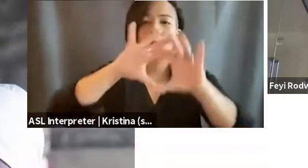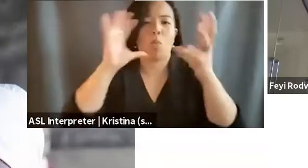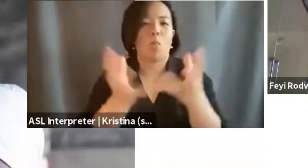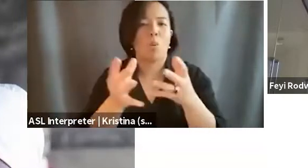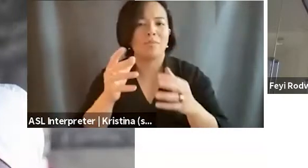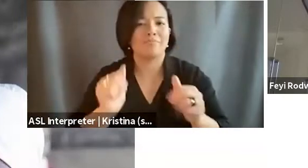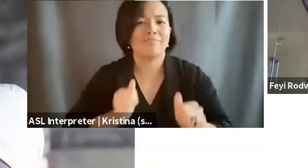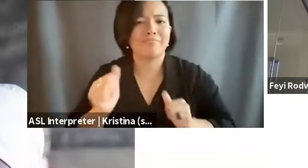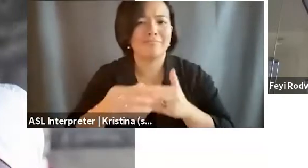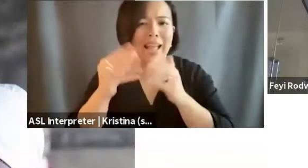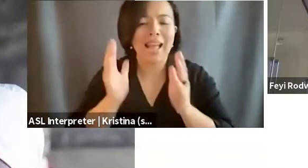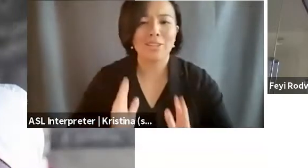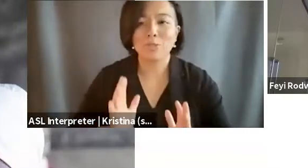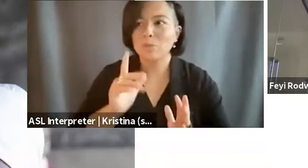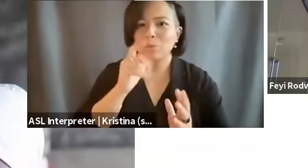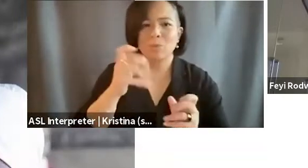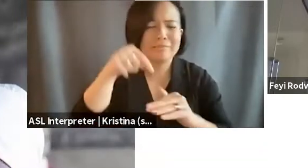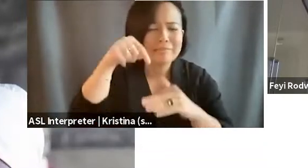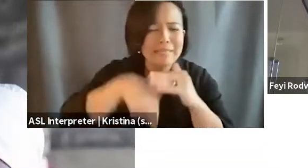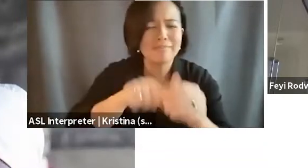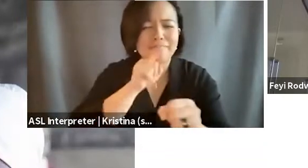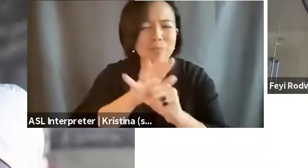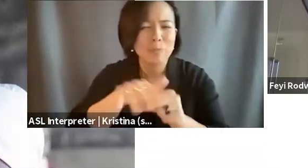actors who are so deeply committed to girls education.